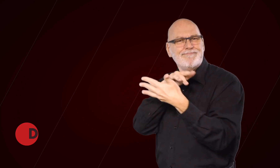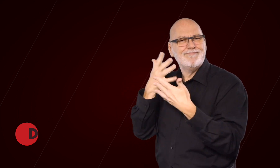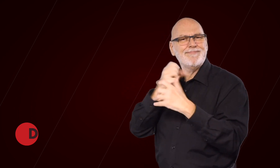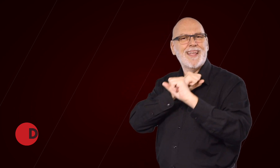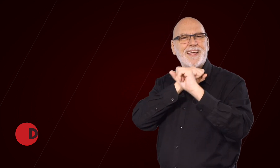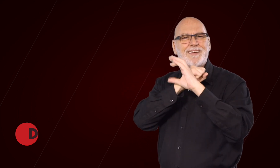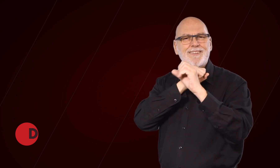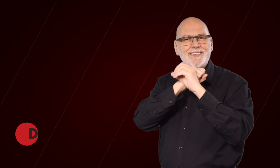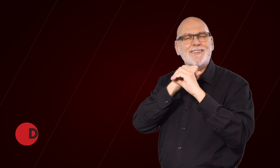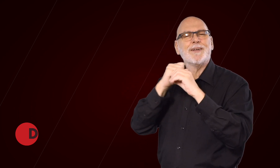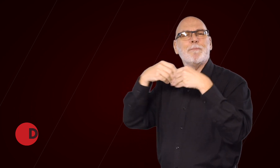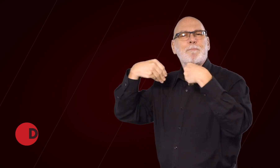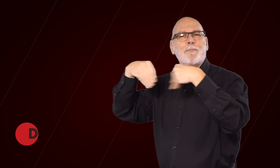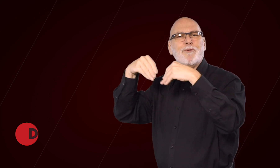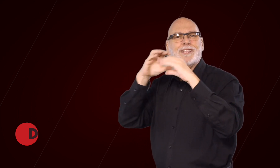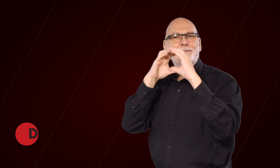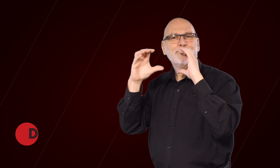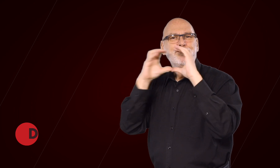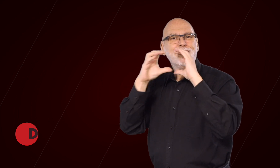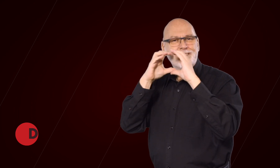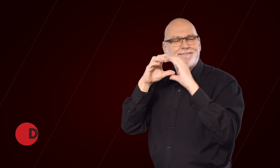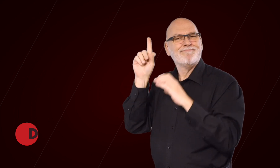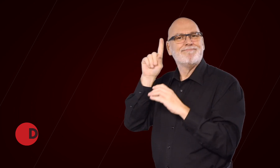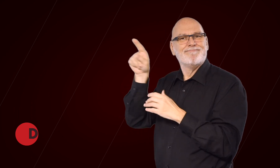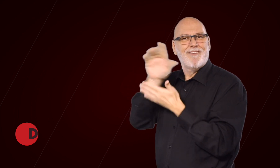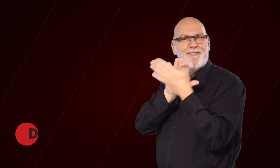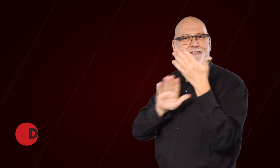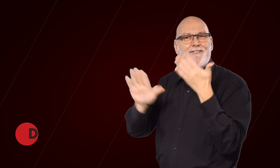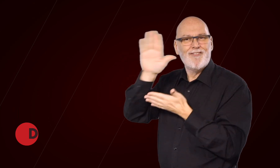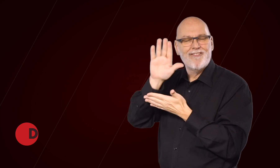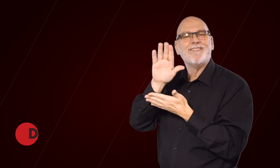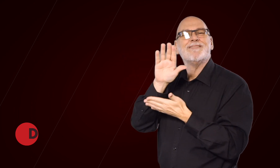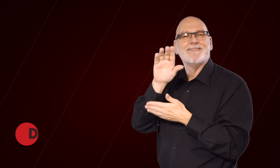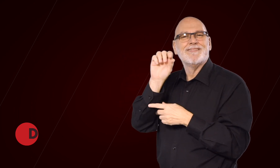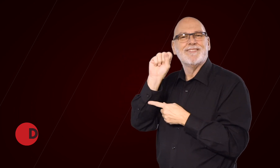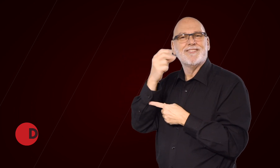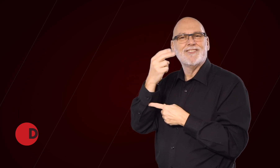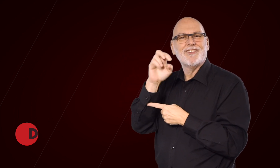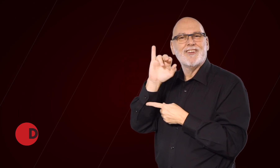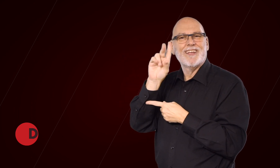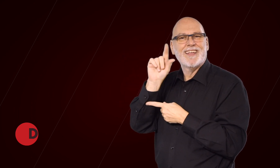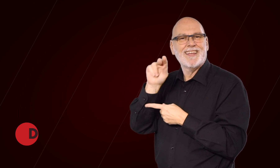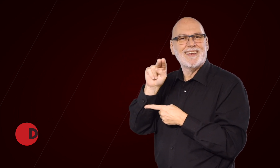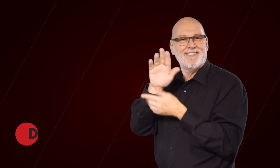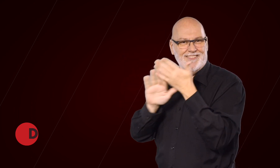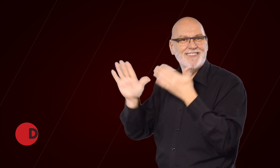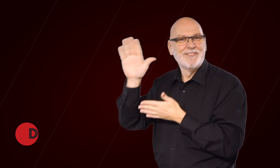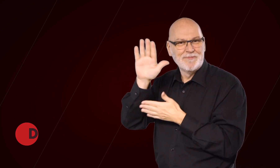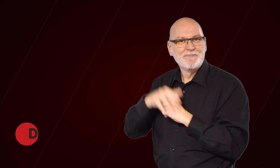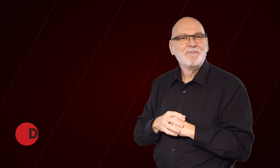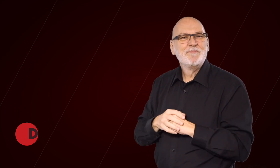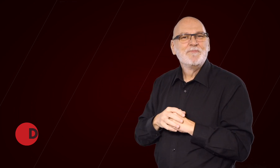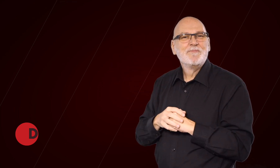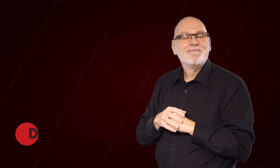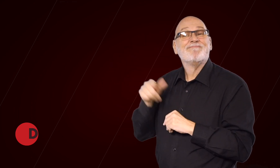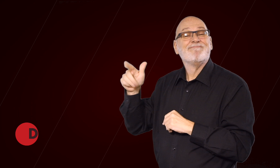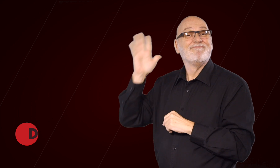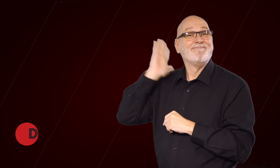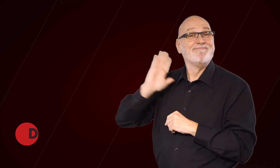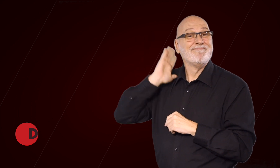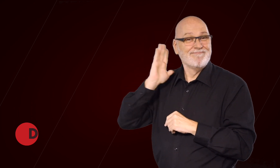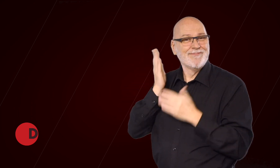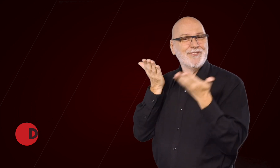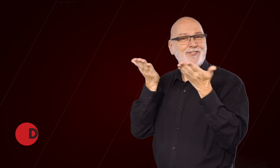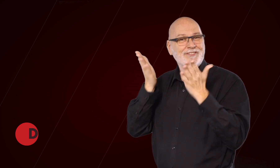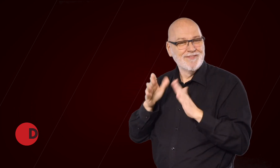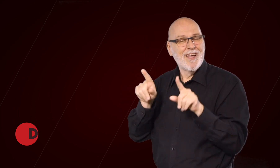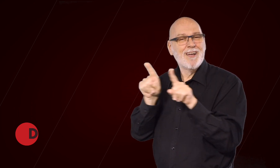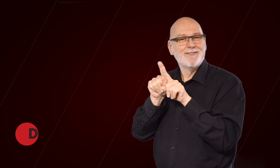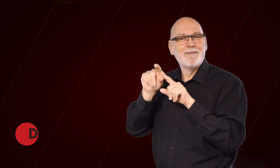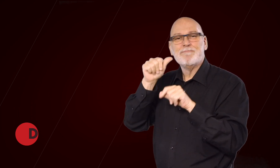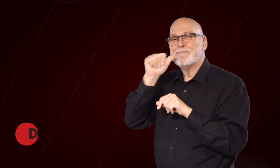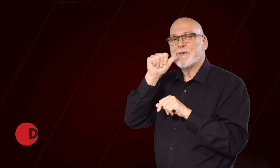Marketing Communication at Sheridan College and was server